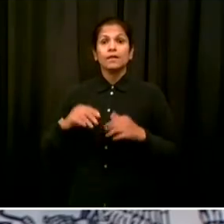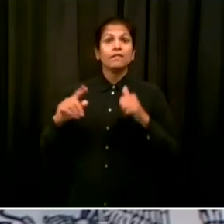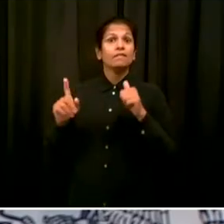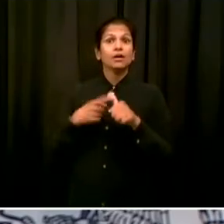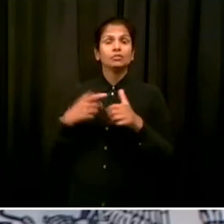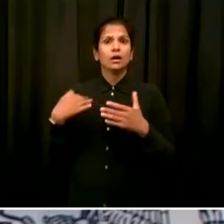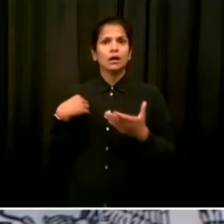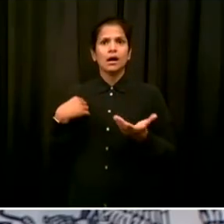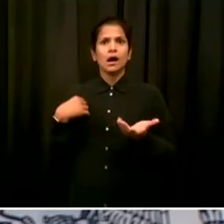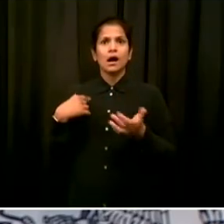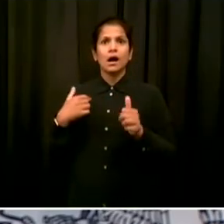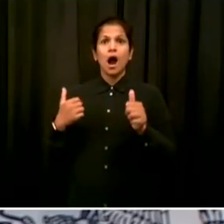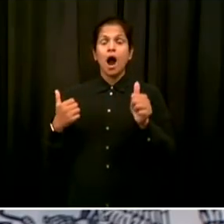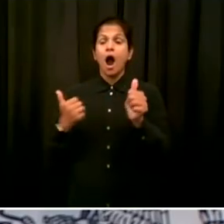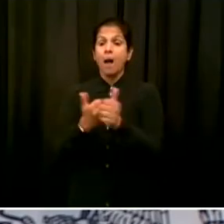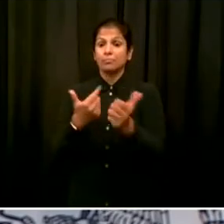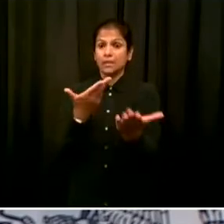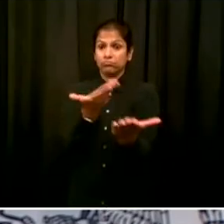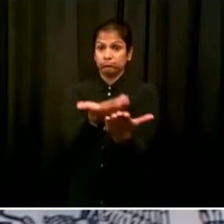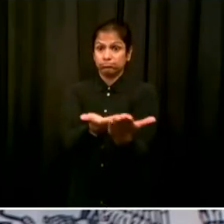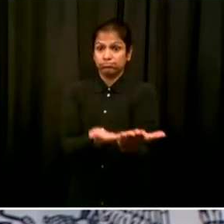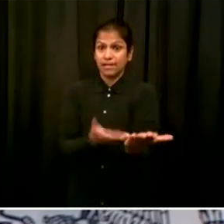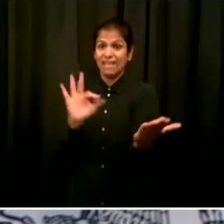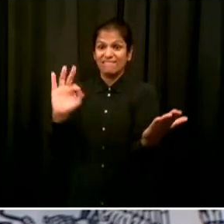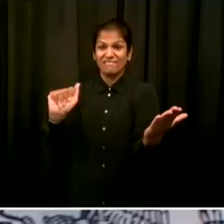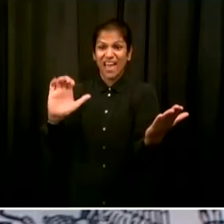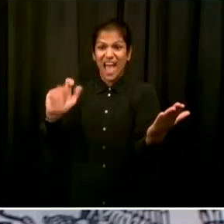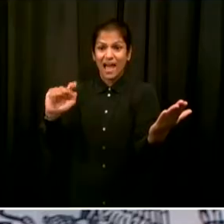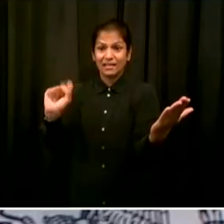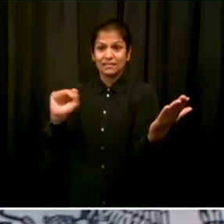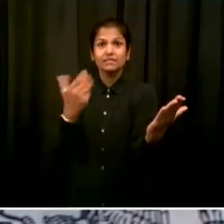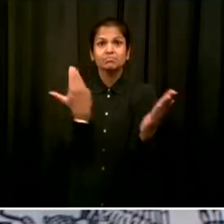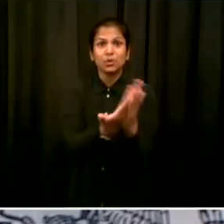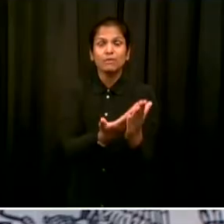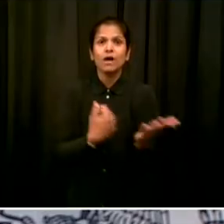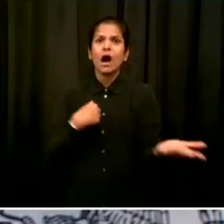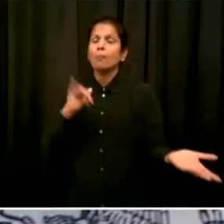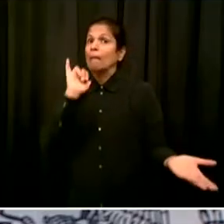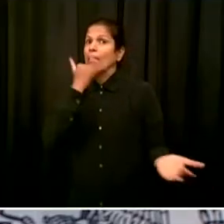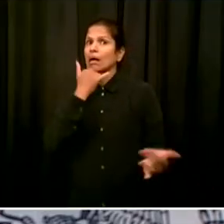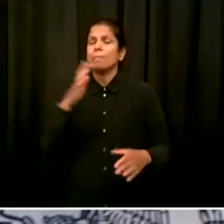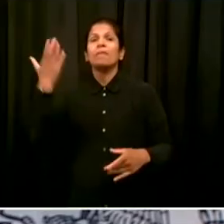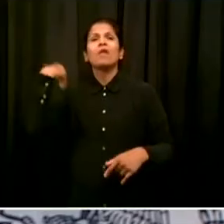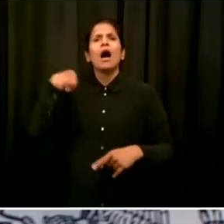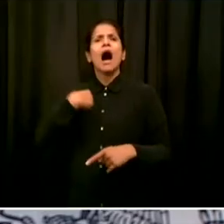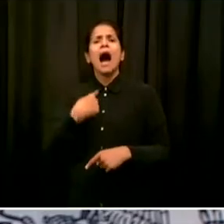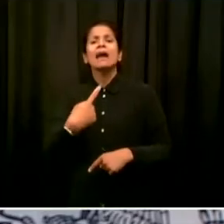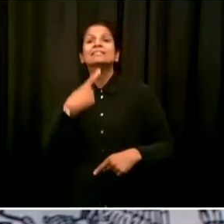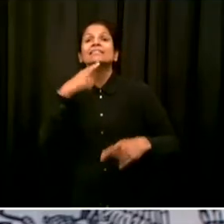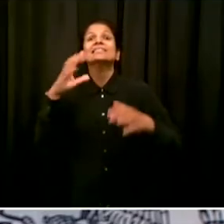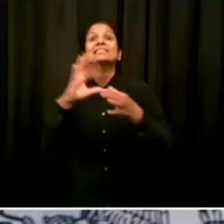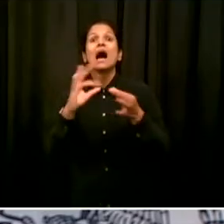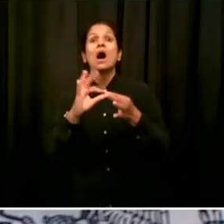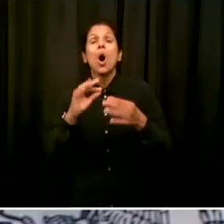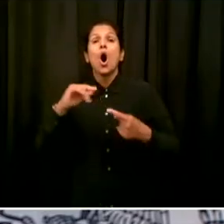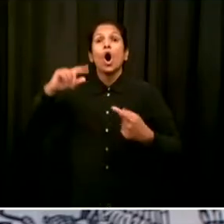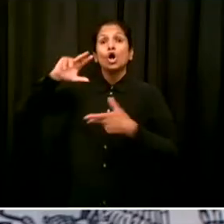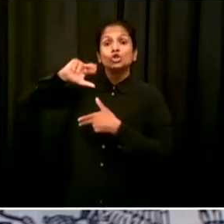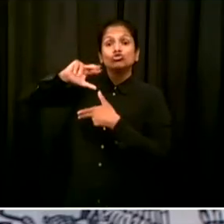CONCLUDE HERE, 1ST OF ALL, JUST A FACTUAL UPDE.AT I MISSPOKE